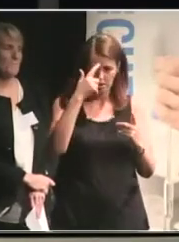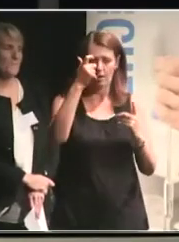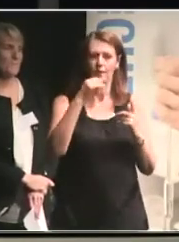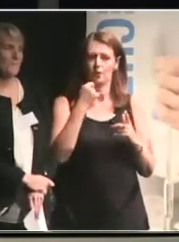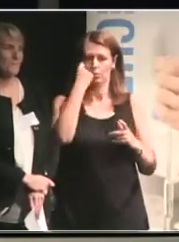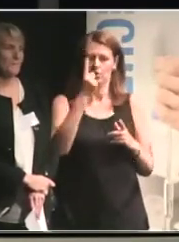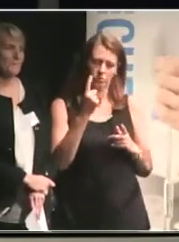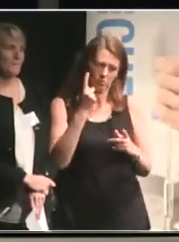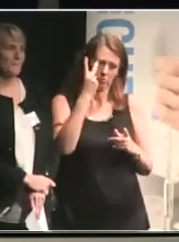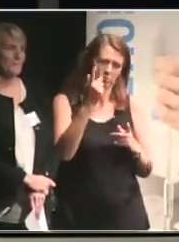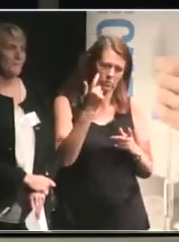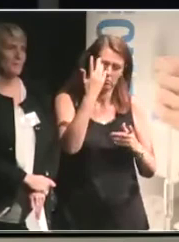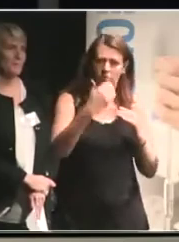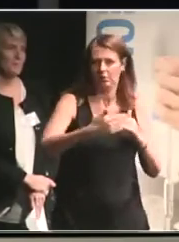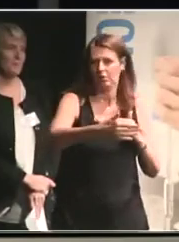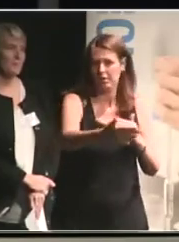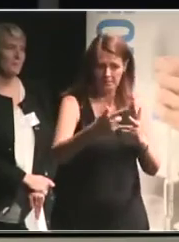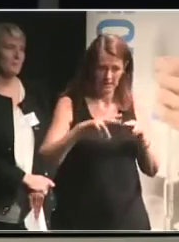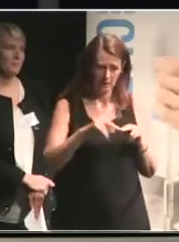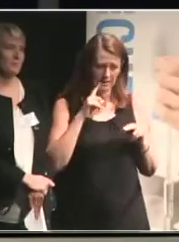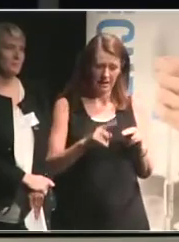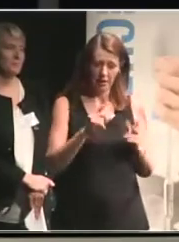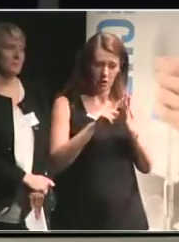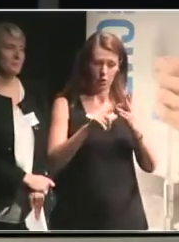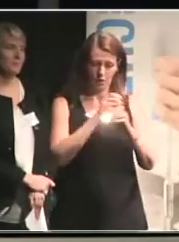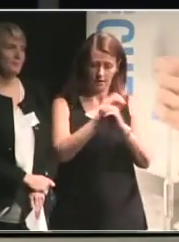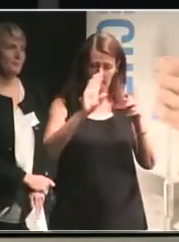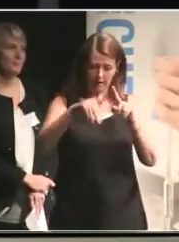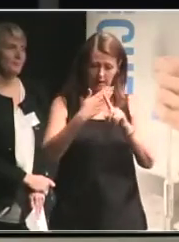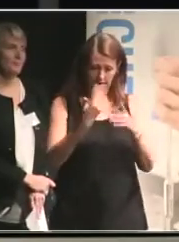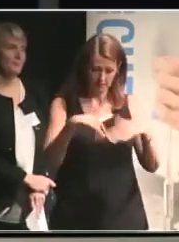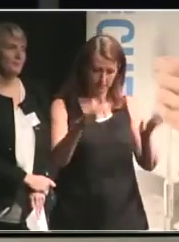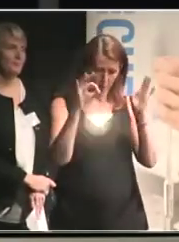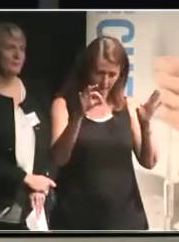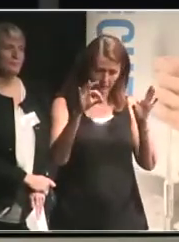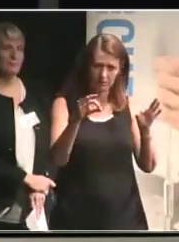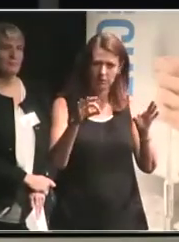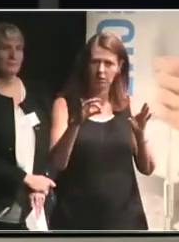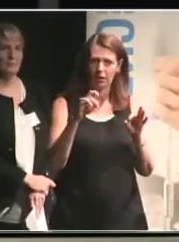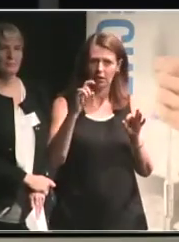knowledge and continue doing but if we say “Do nothing until it's perfect” we will do nothing